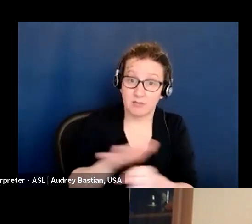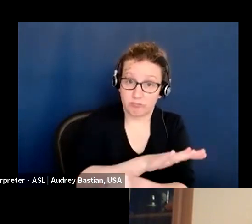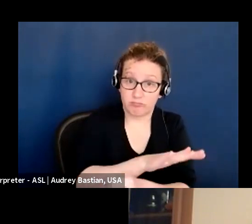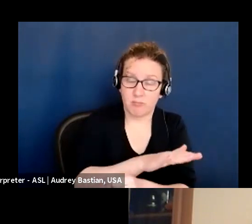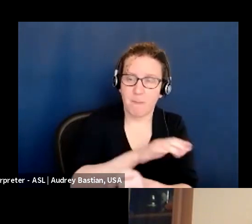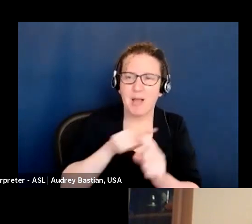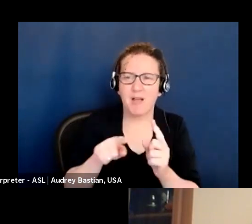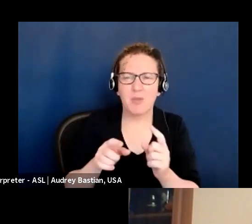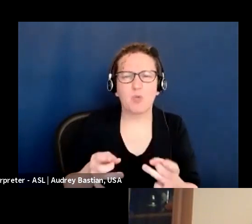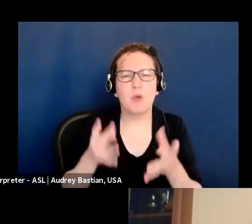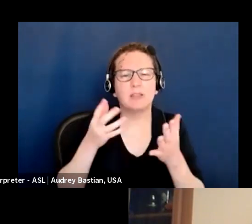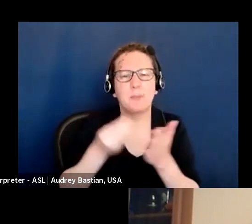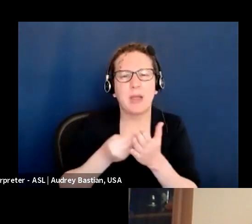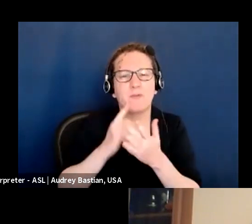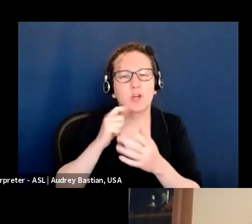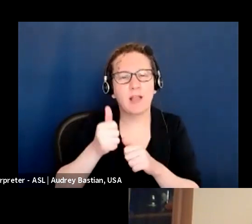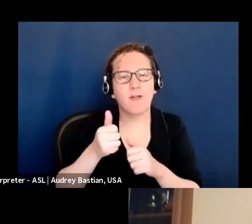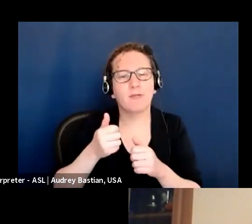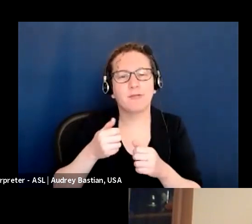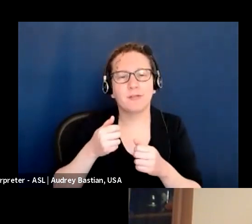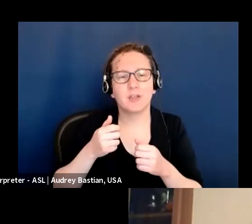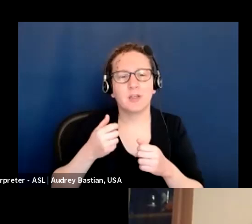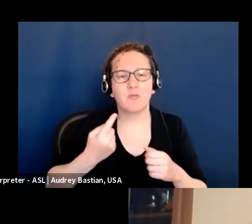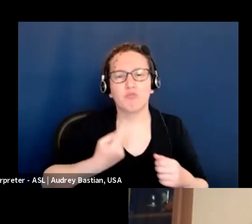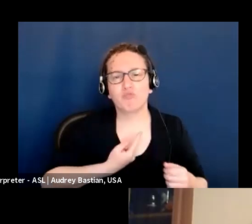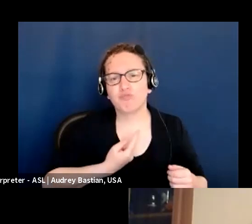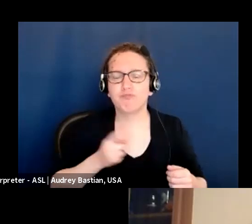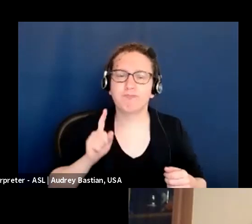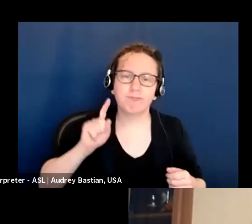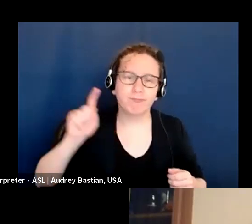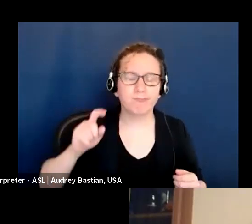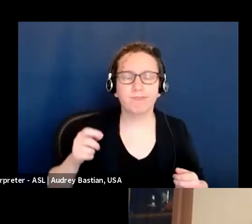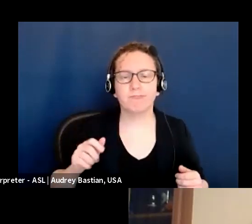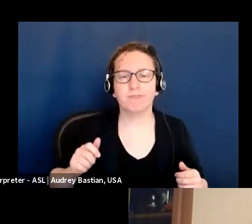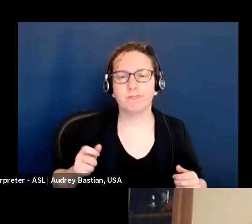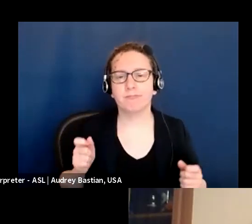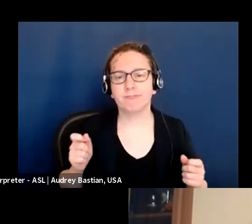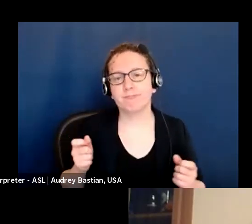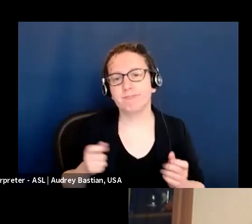money for yourself just when just for being abroad or for any extra costs that